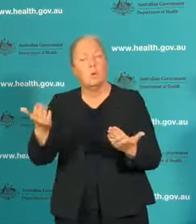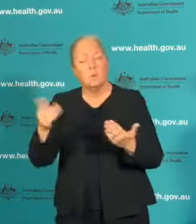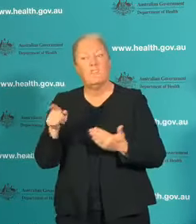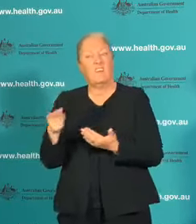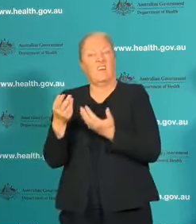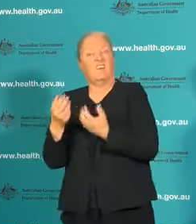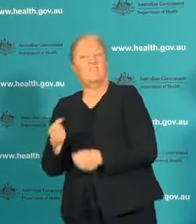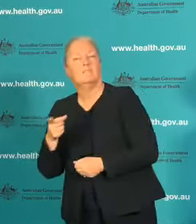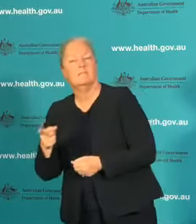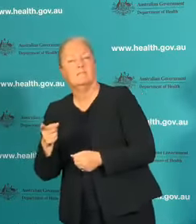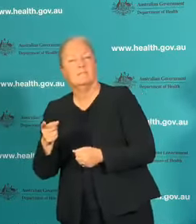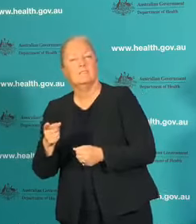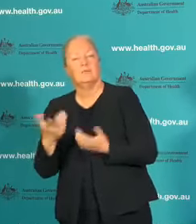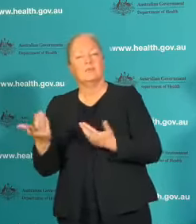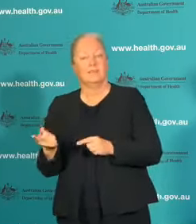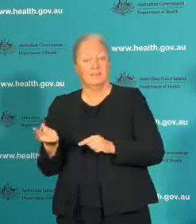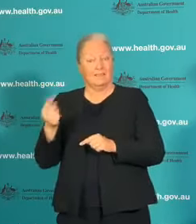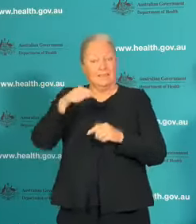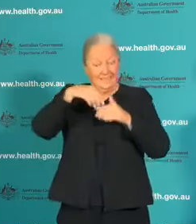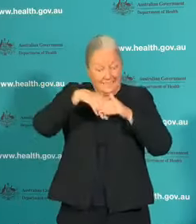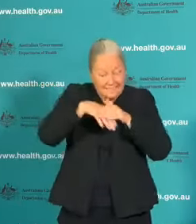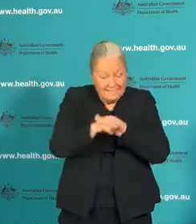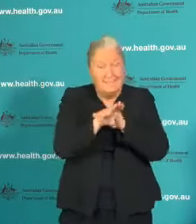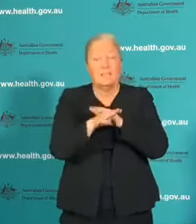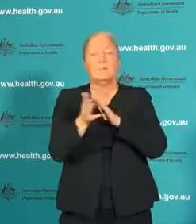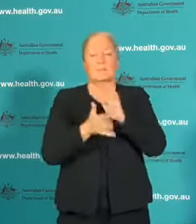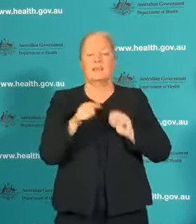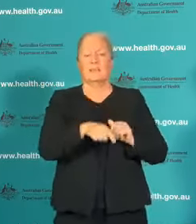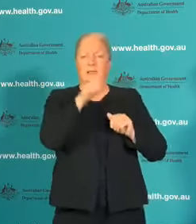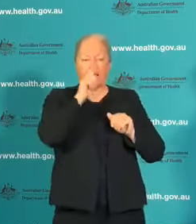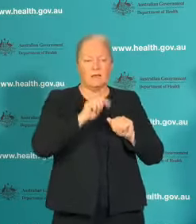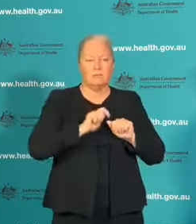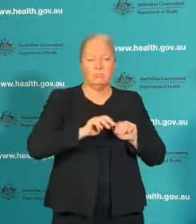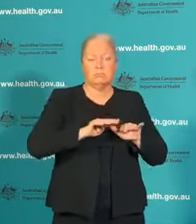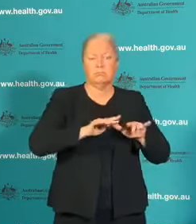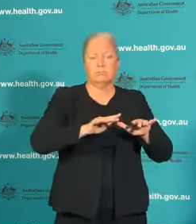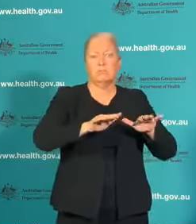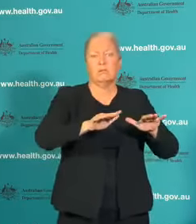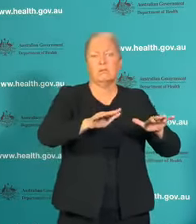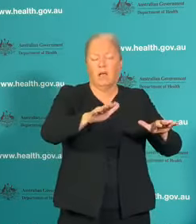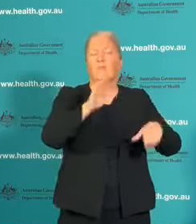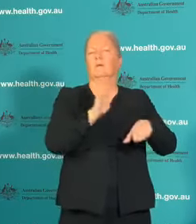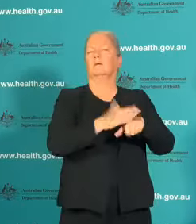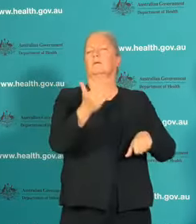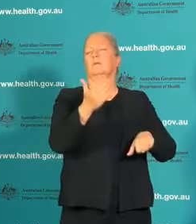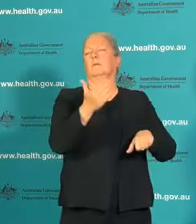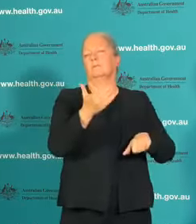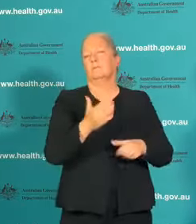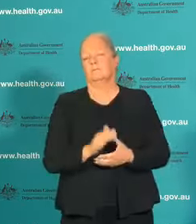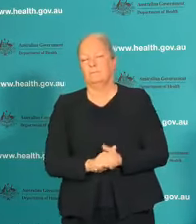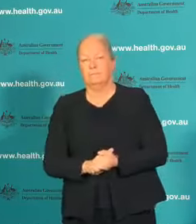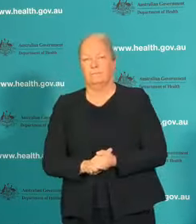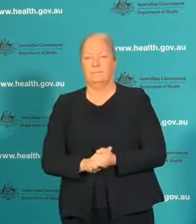care settings and spread can start to occur before anybody knows that this has started to happen. If an